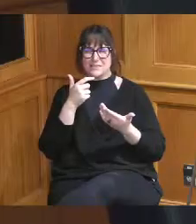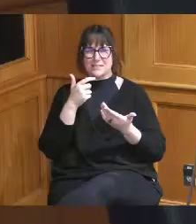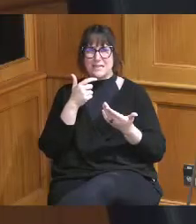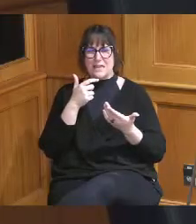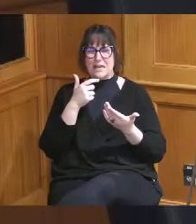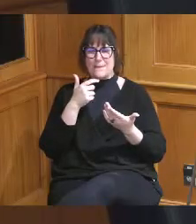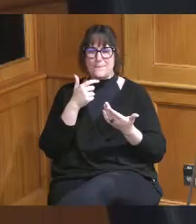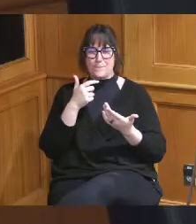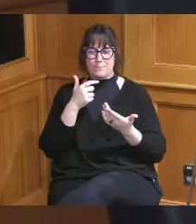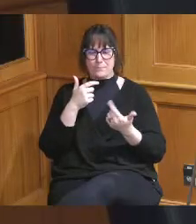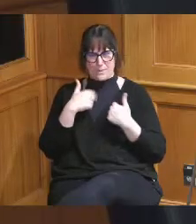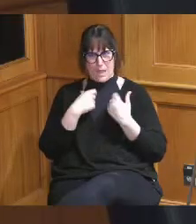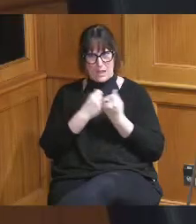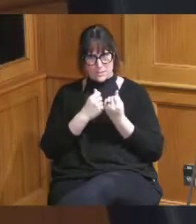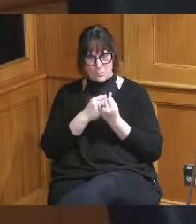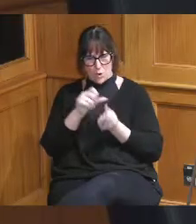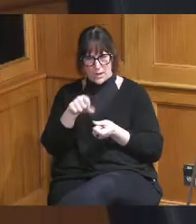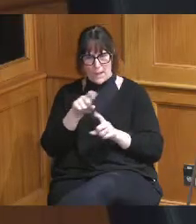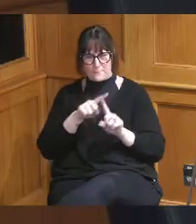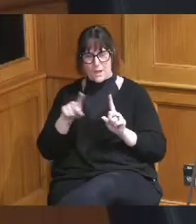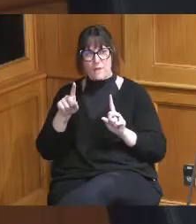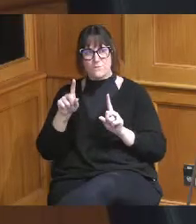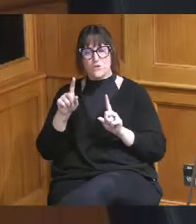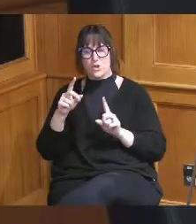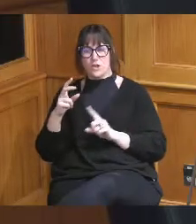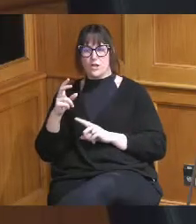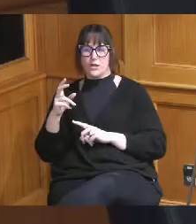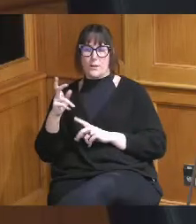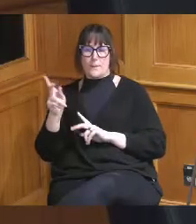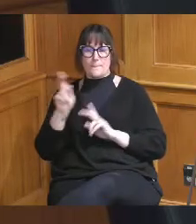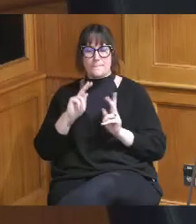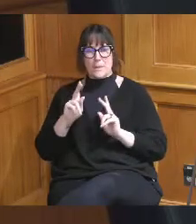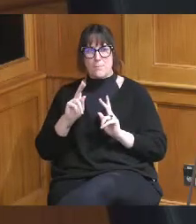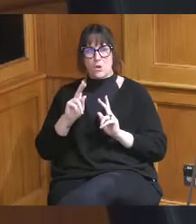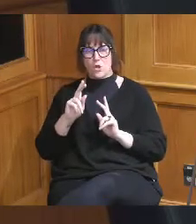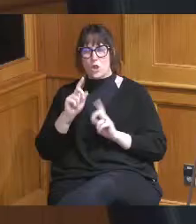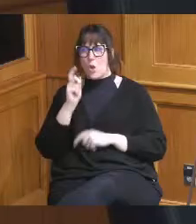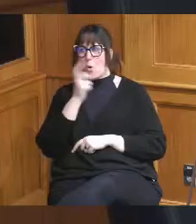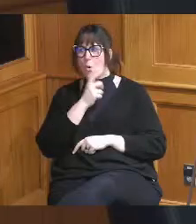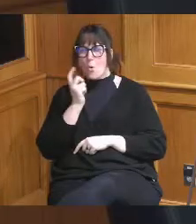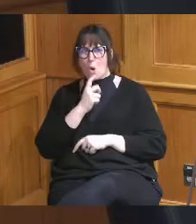for victims of domestic violence and oral trauma something I've not I'm not familiar with could